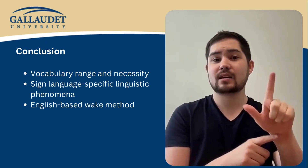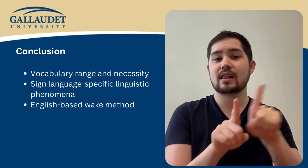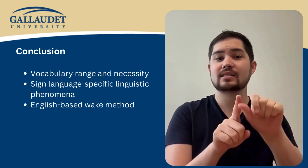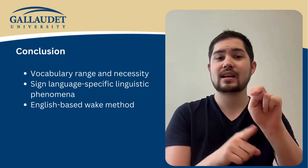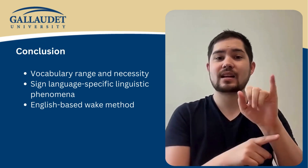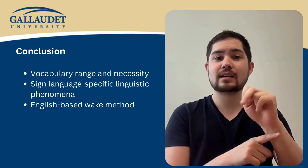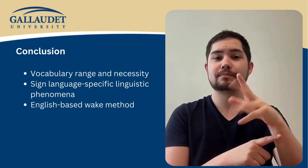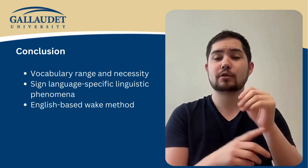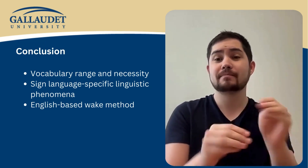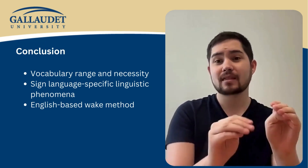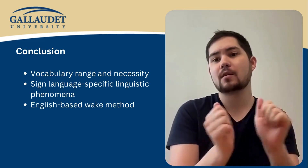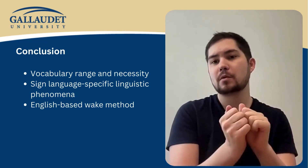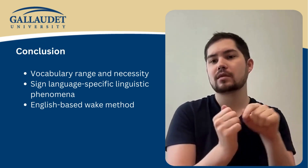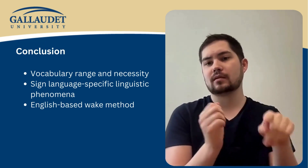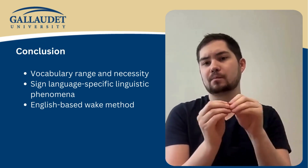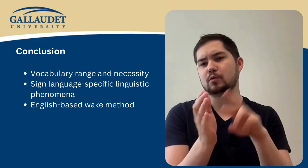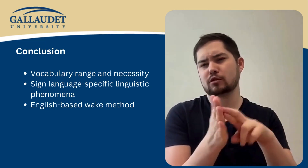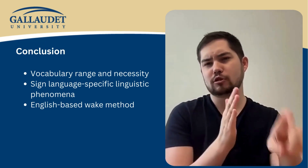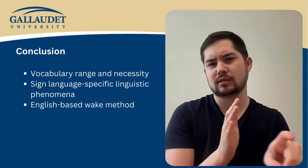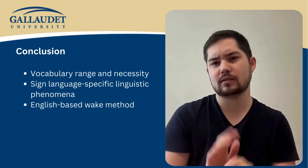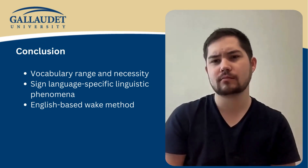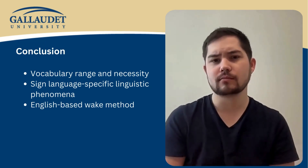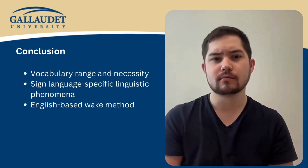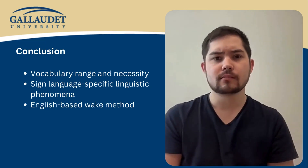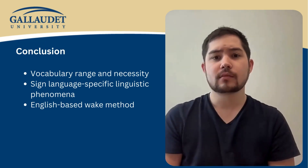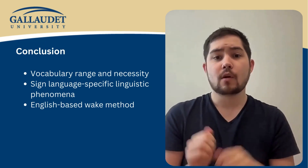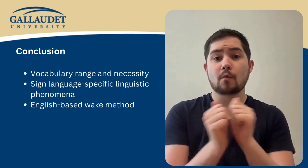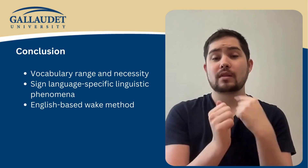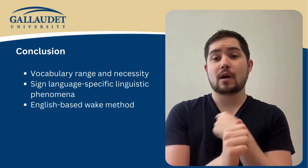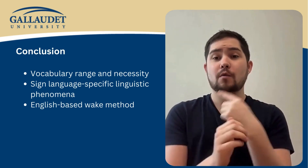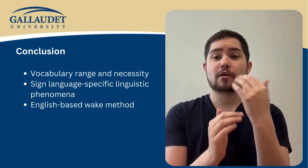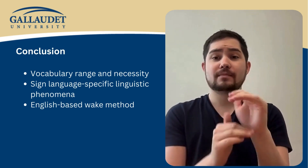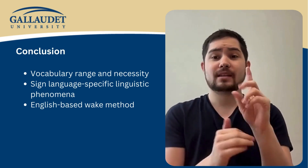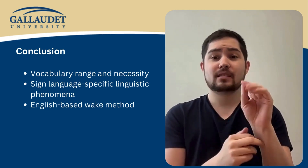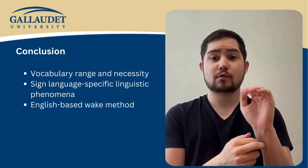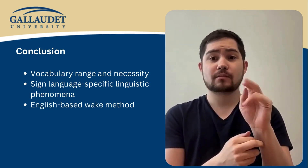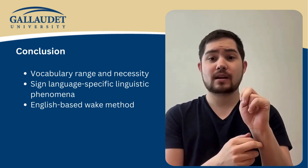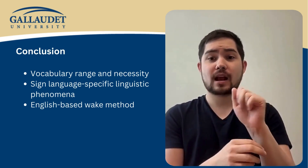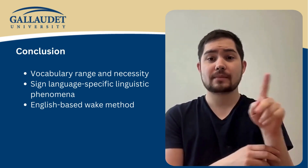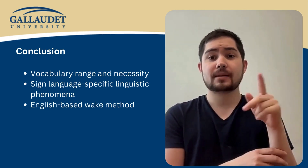an input method with more research needed. Within our limited-domain application,